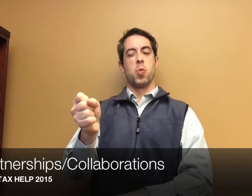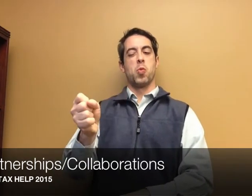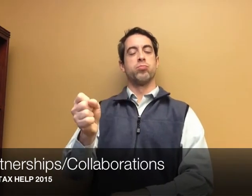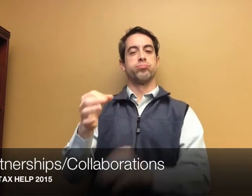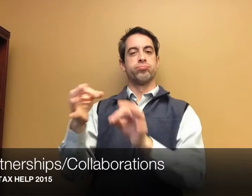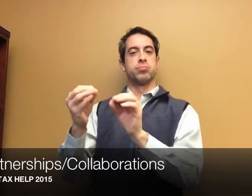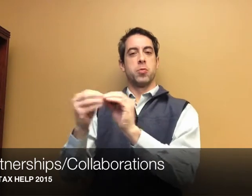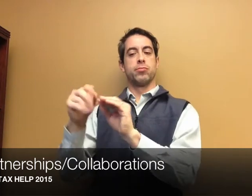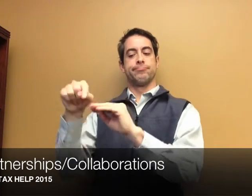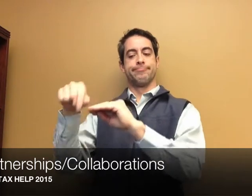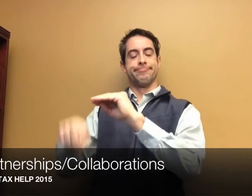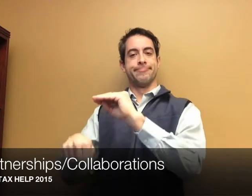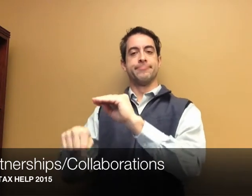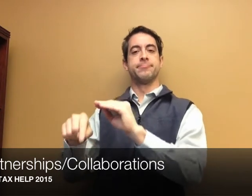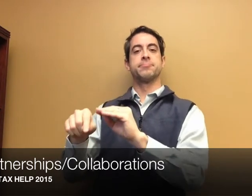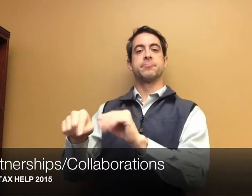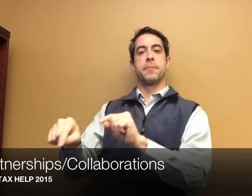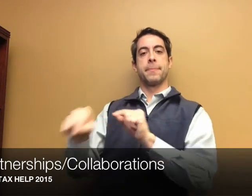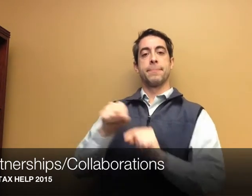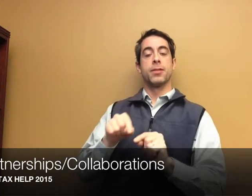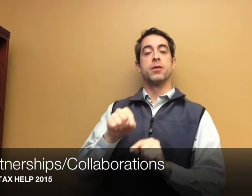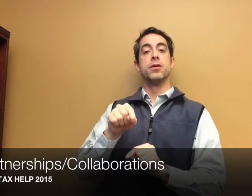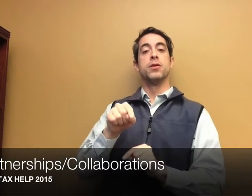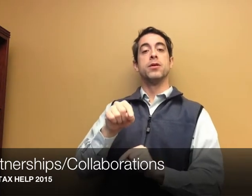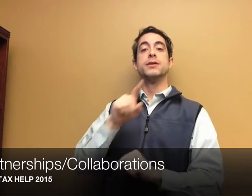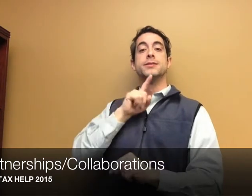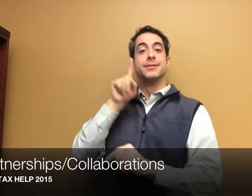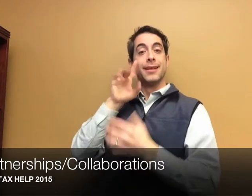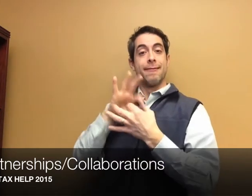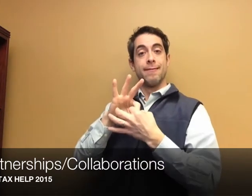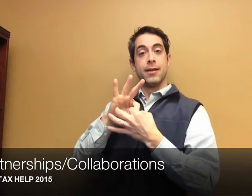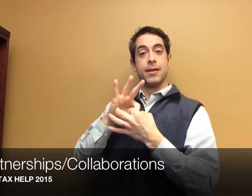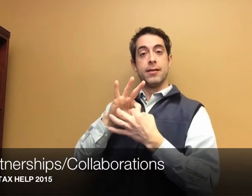get more in-depth in that in a moment, but